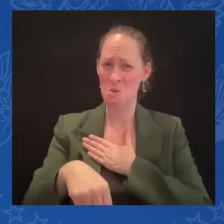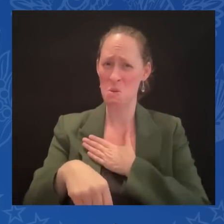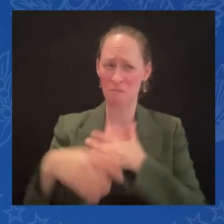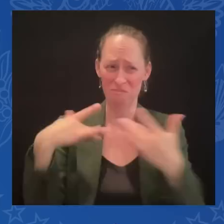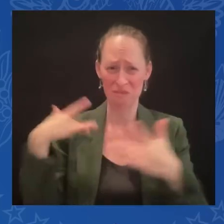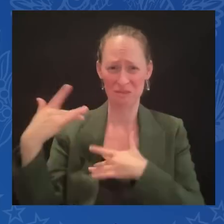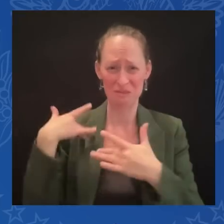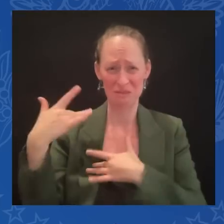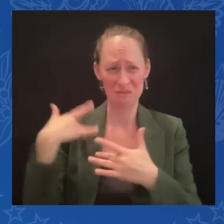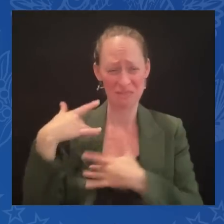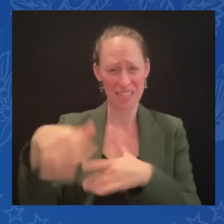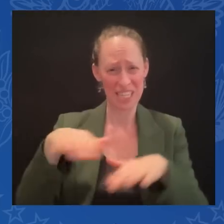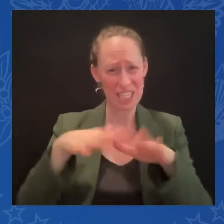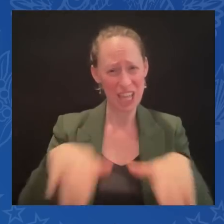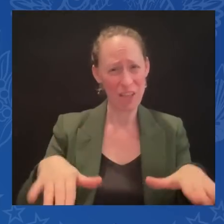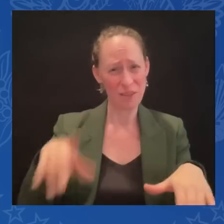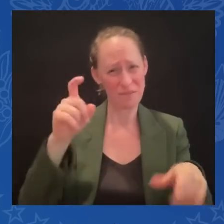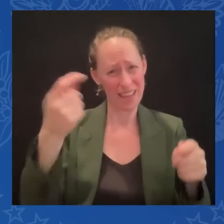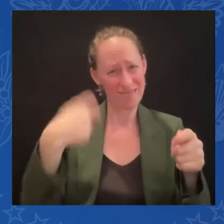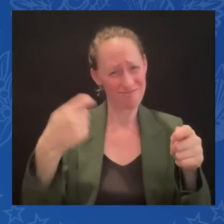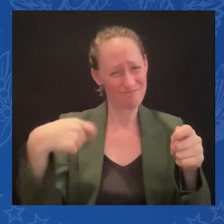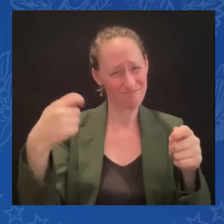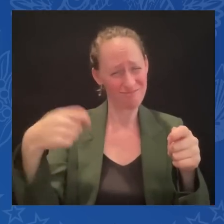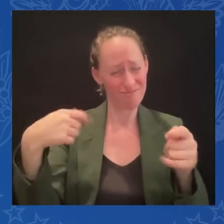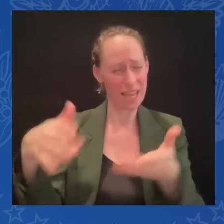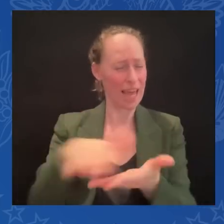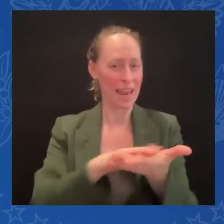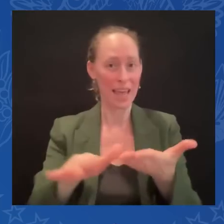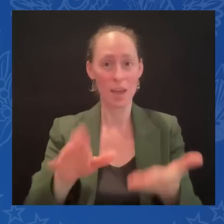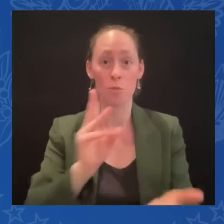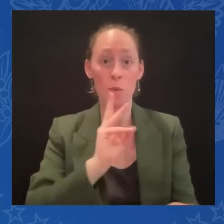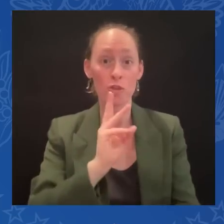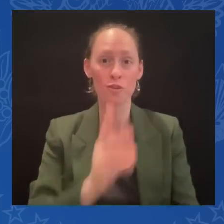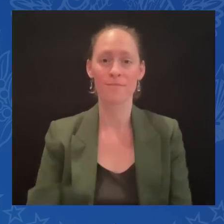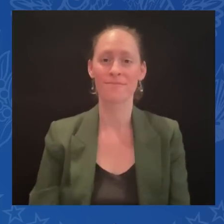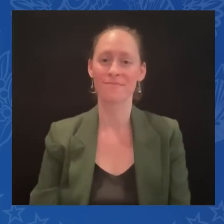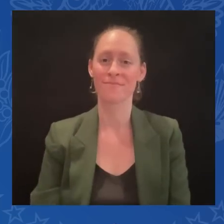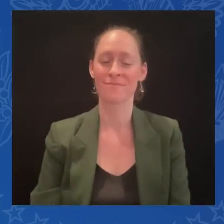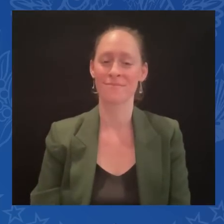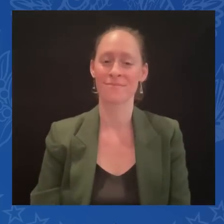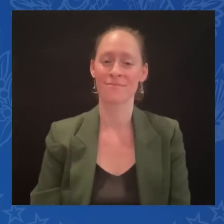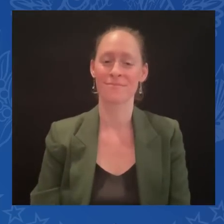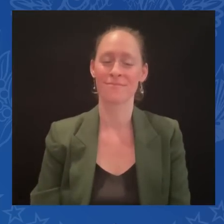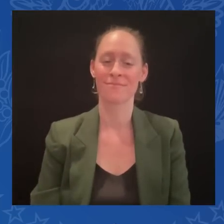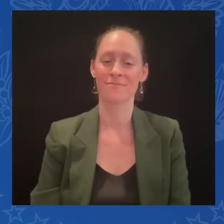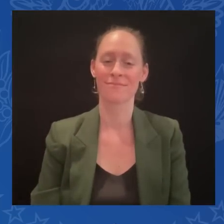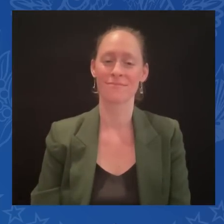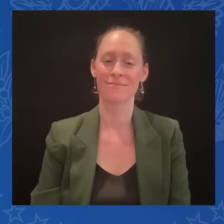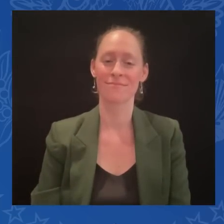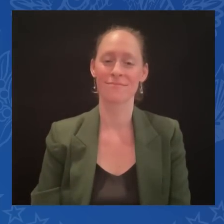We're building. We're helping Richland School District One here in Columbia purchase 16 new electric buses.